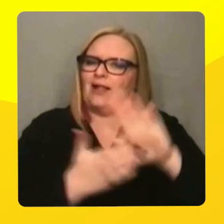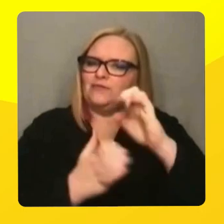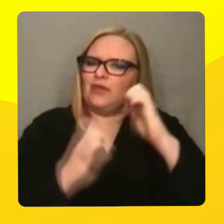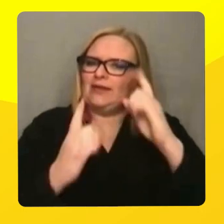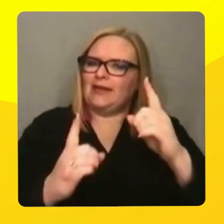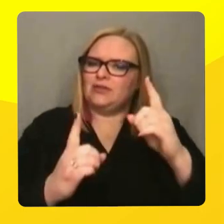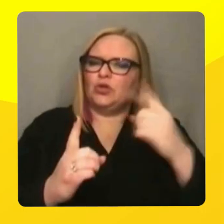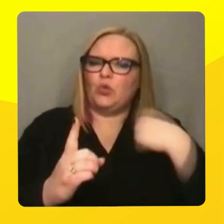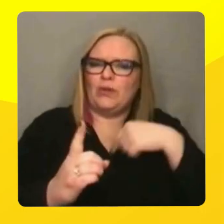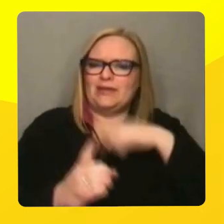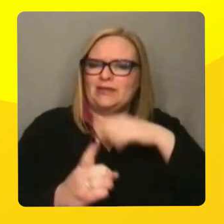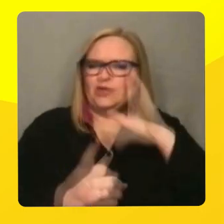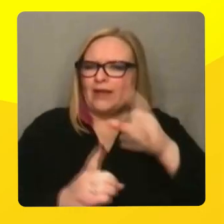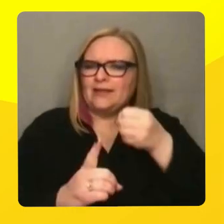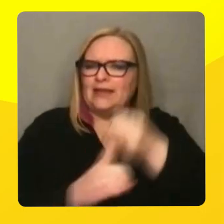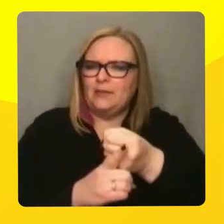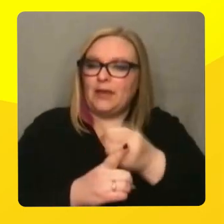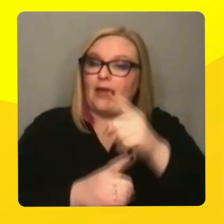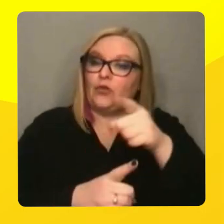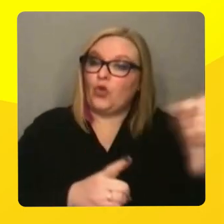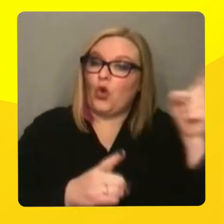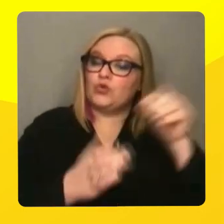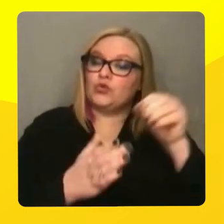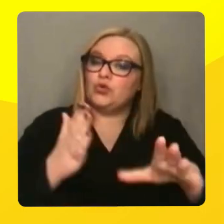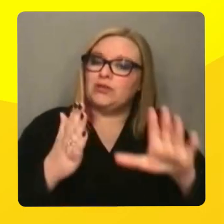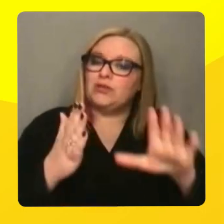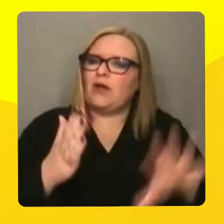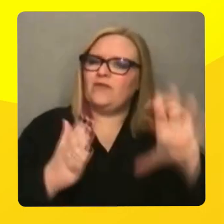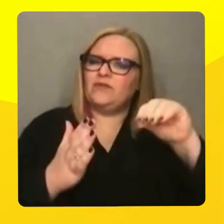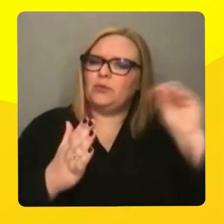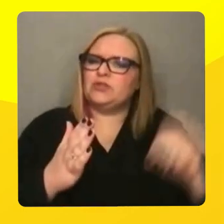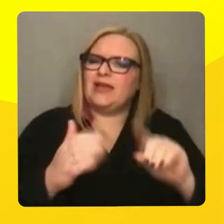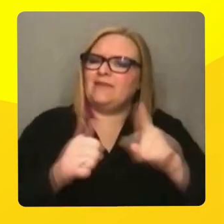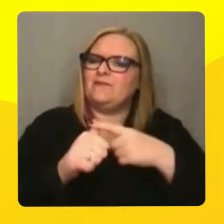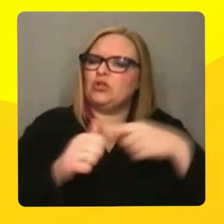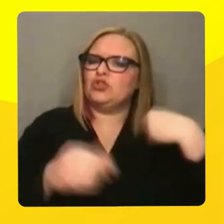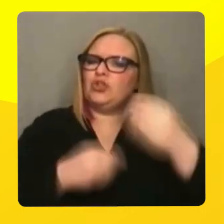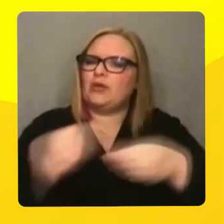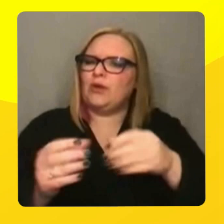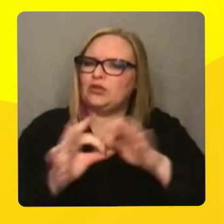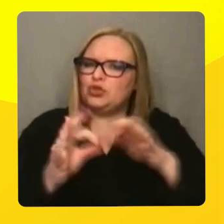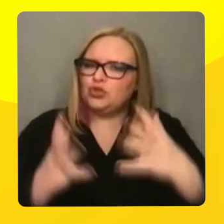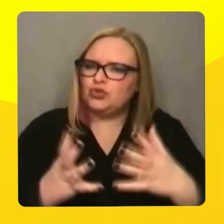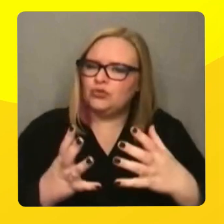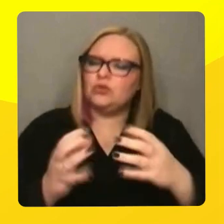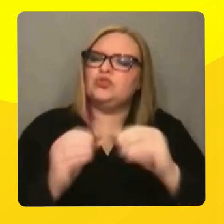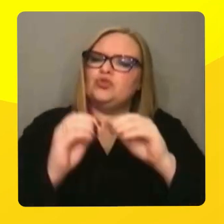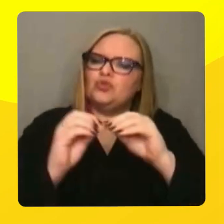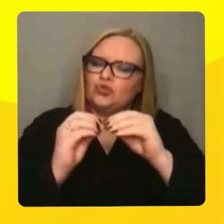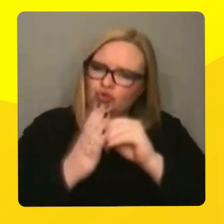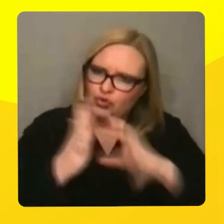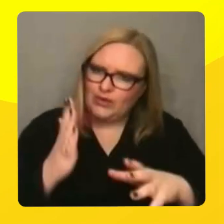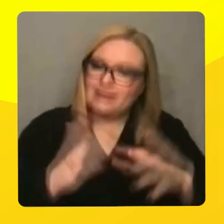And those students are about 50% first-generation students, and about 87% of them are students of color.